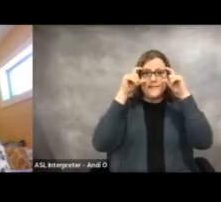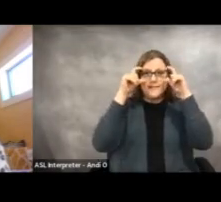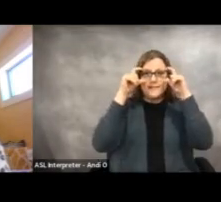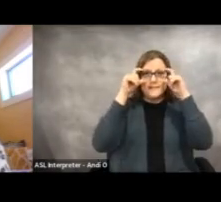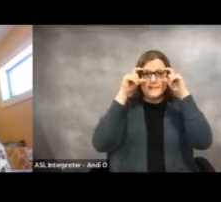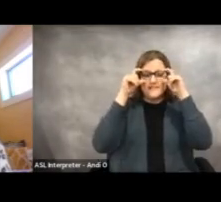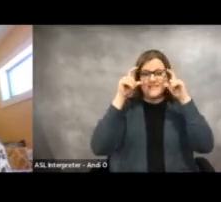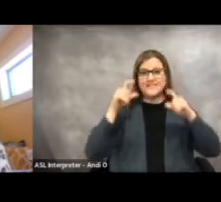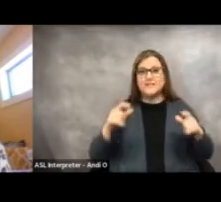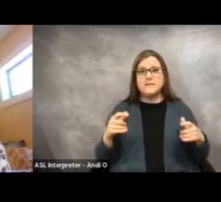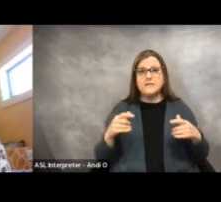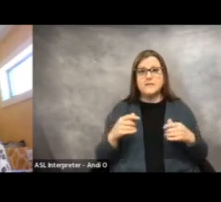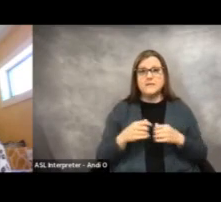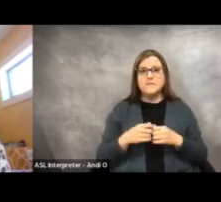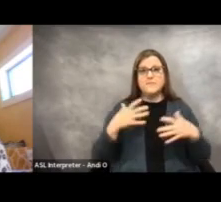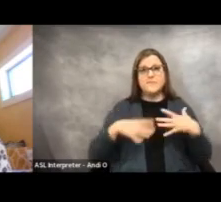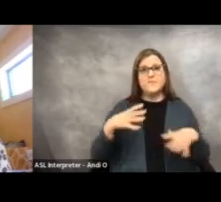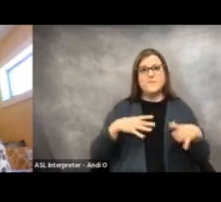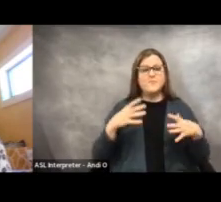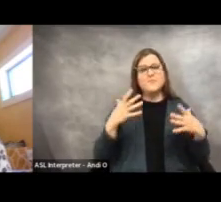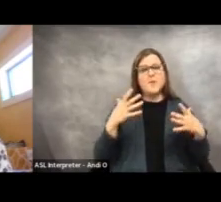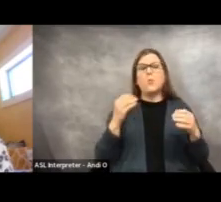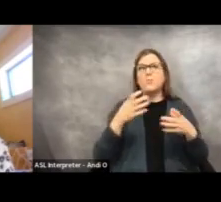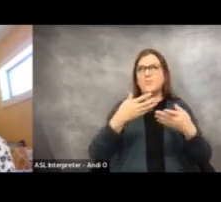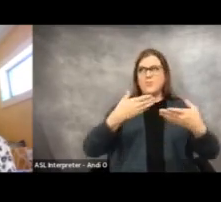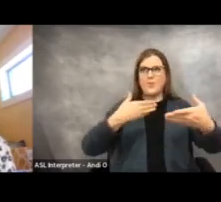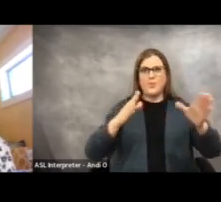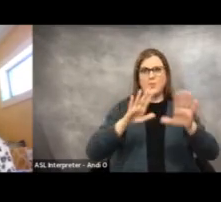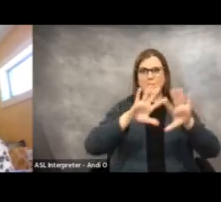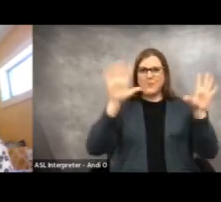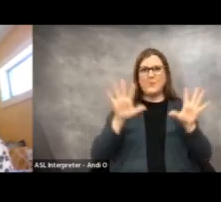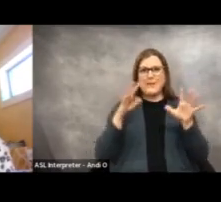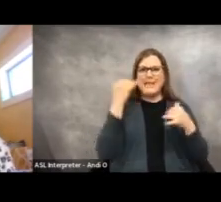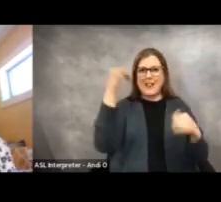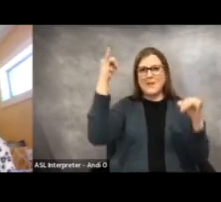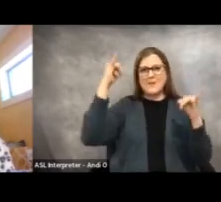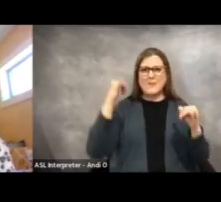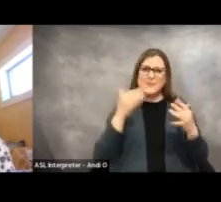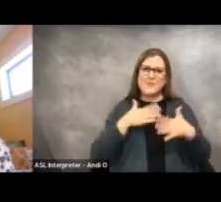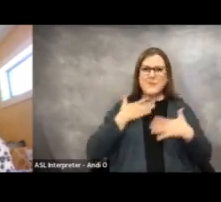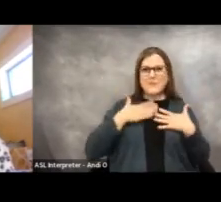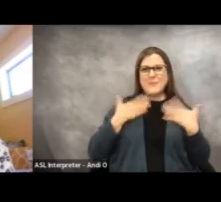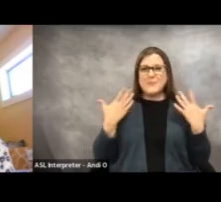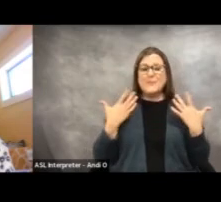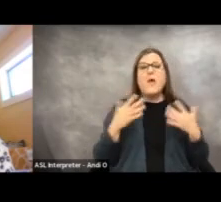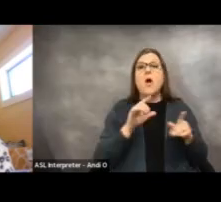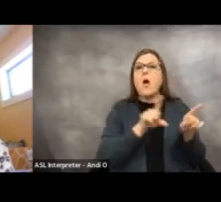a cheerful yellow room today. So without further ado, uh, one other thing, their bios or their